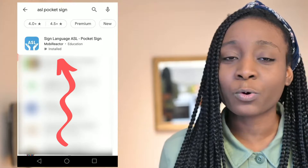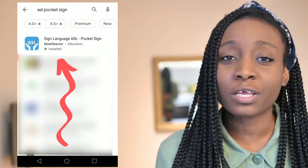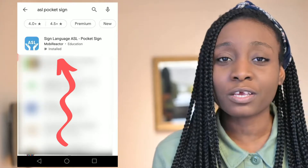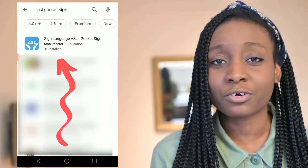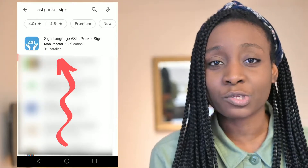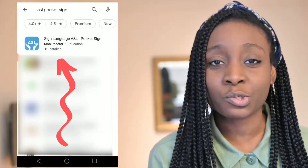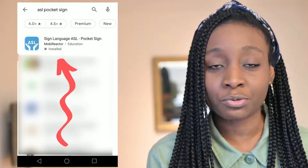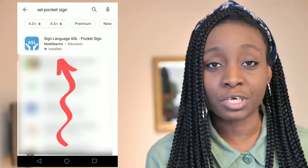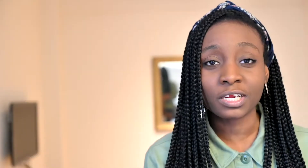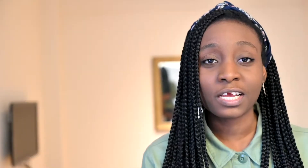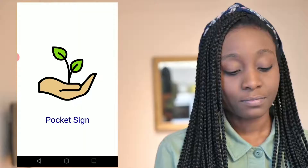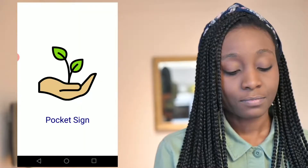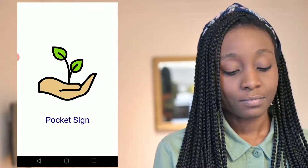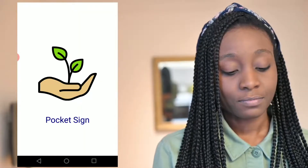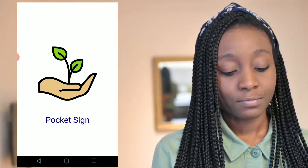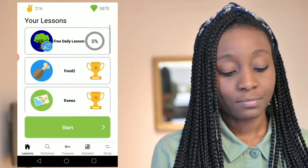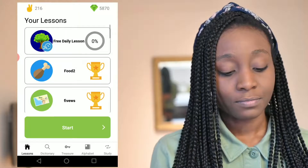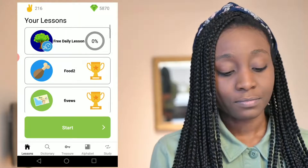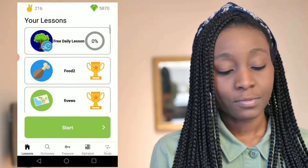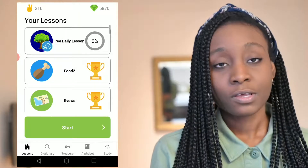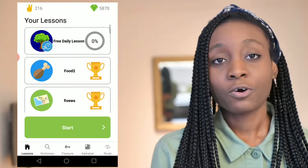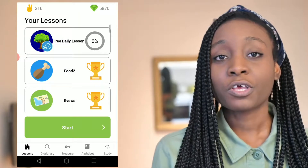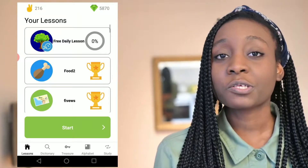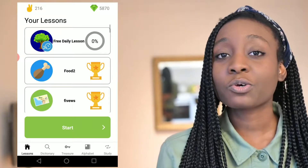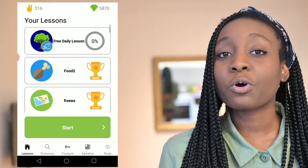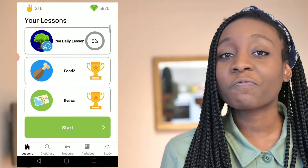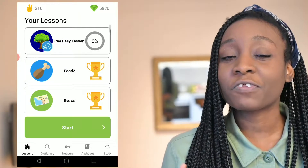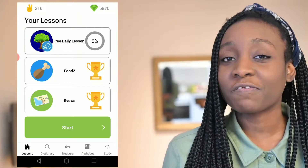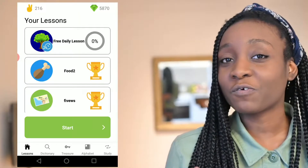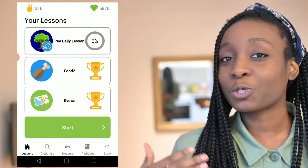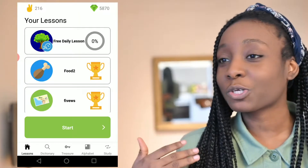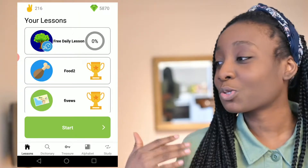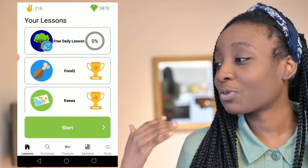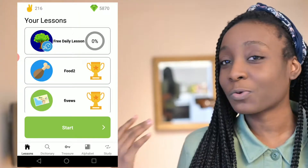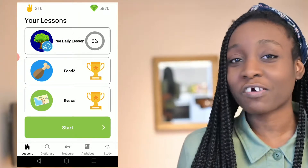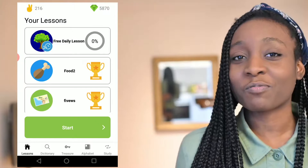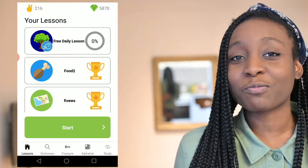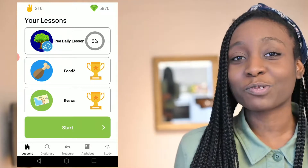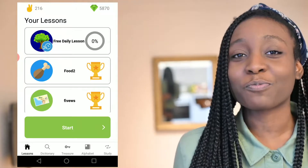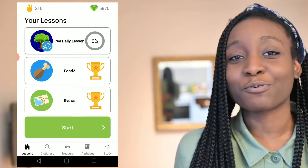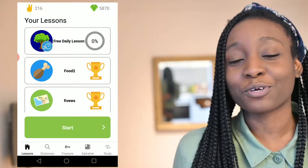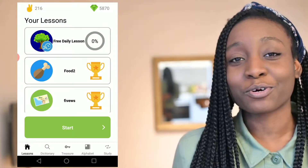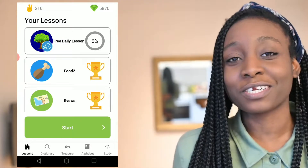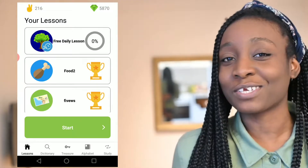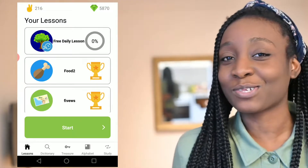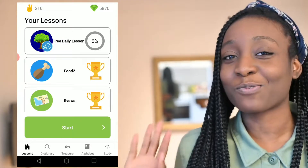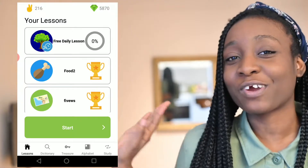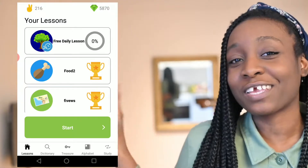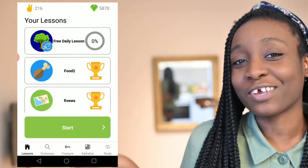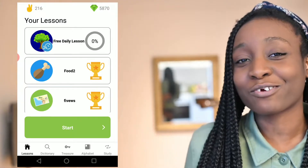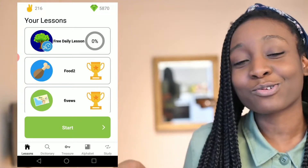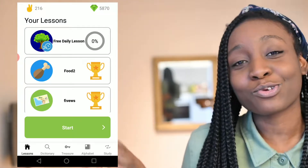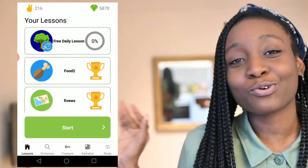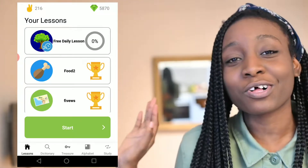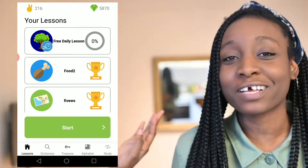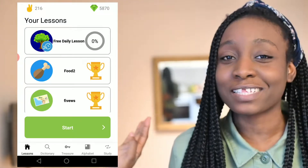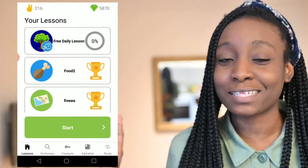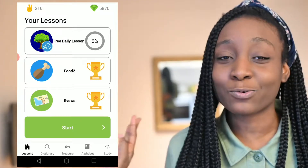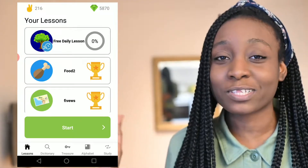somewhere here on the screen. Okay so hopefully future Sunmi would have popped up a recording somewhere here so you all can see what